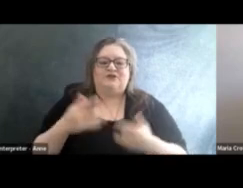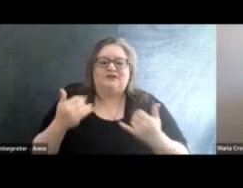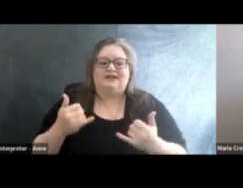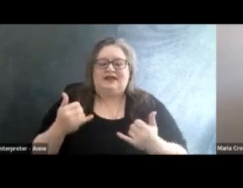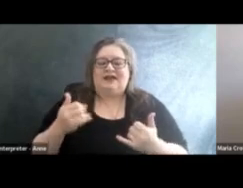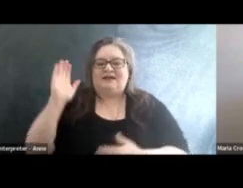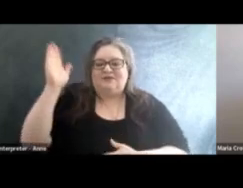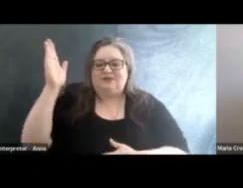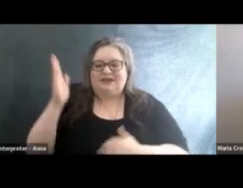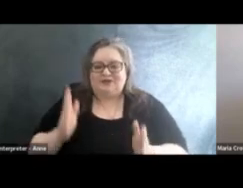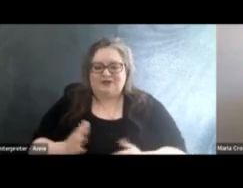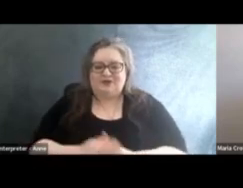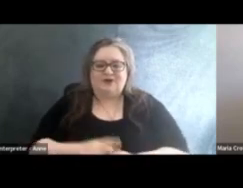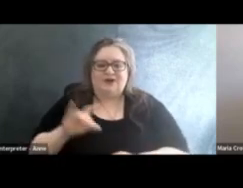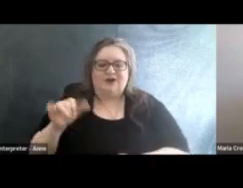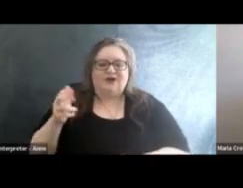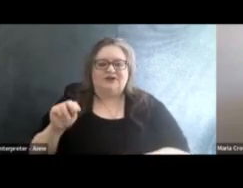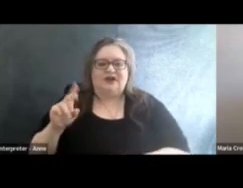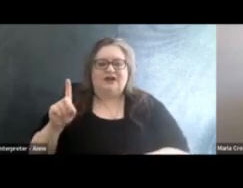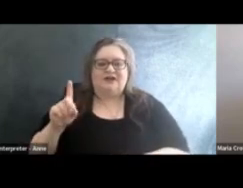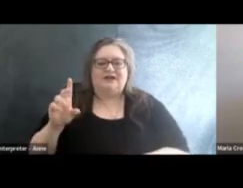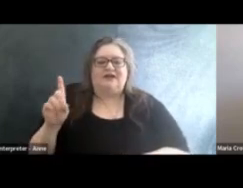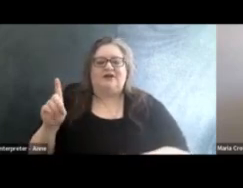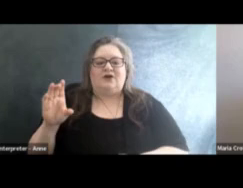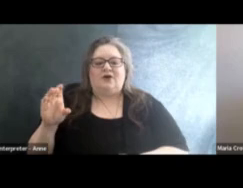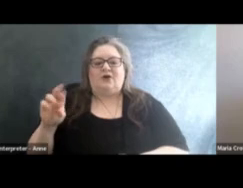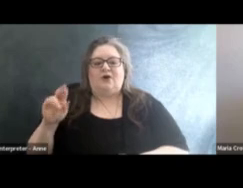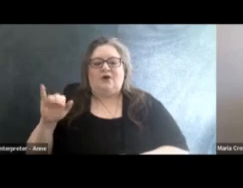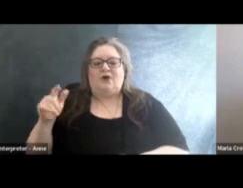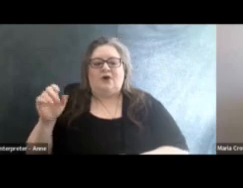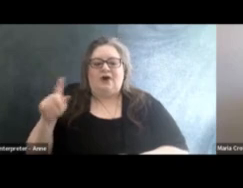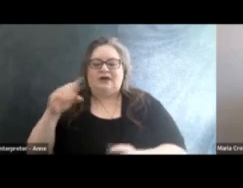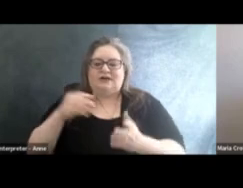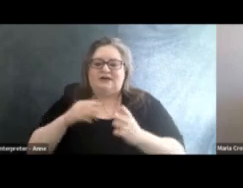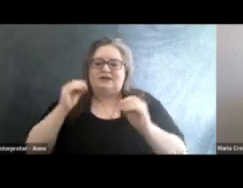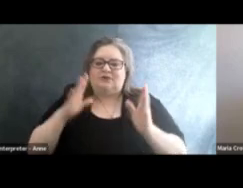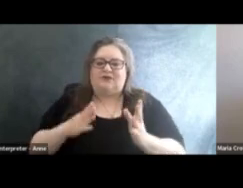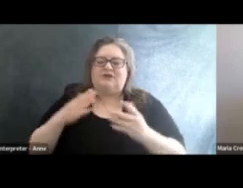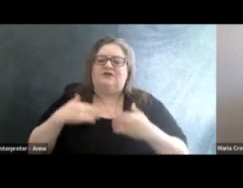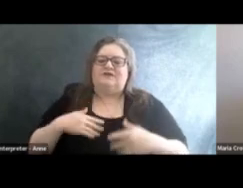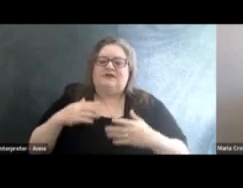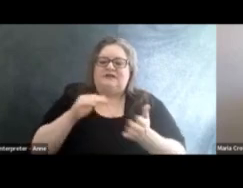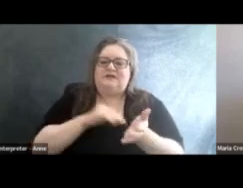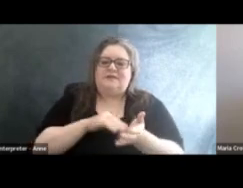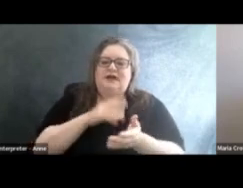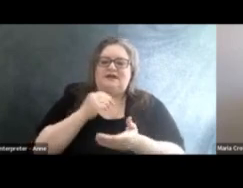presenter, John D Corrigan, is a professor in the Department of Physical Medicine and Rehabilitation at Ohio State